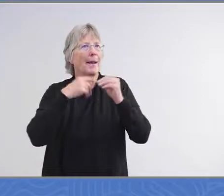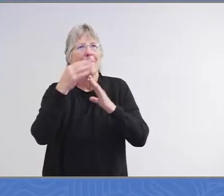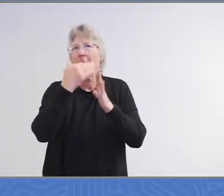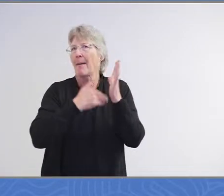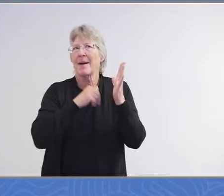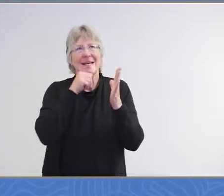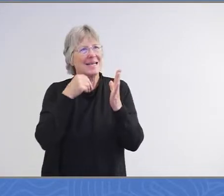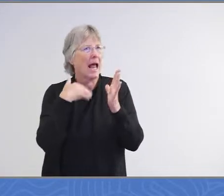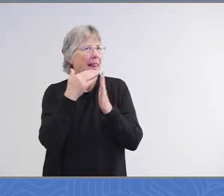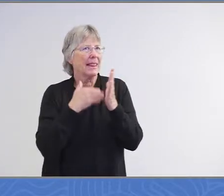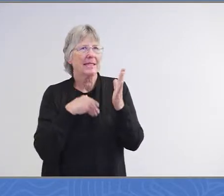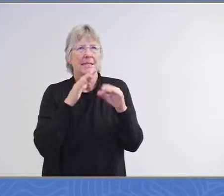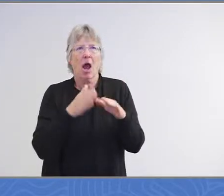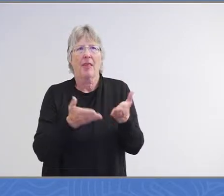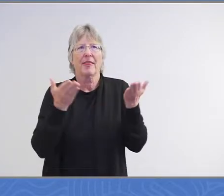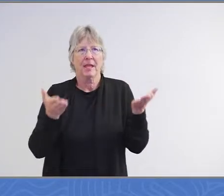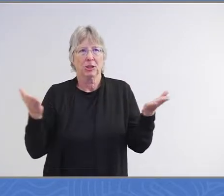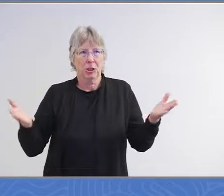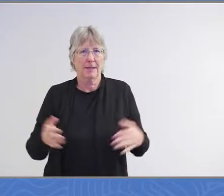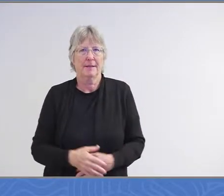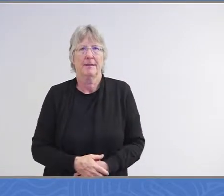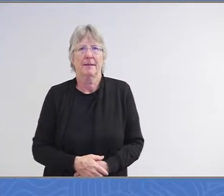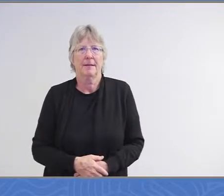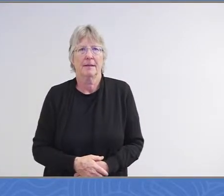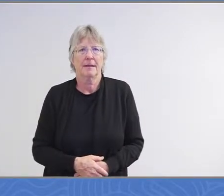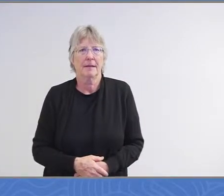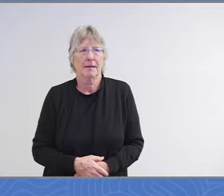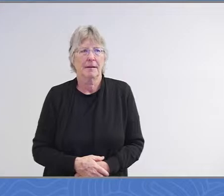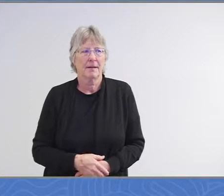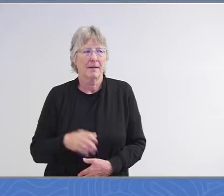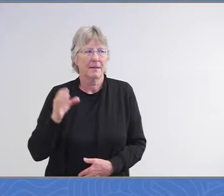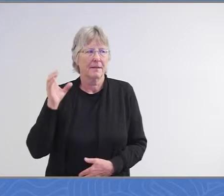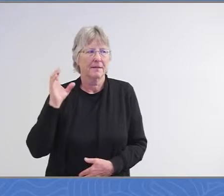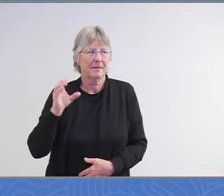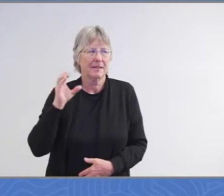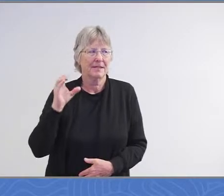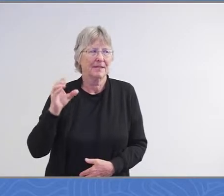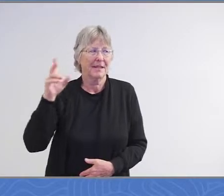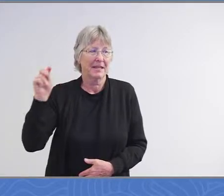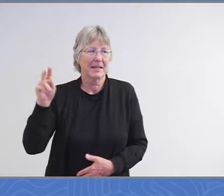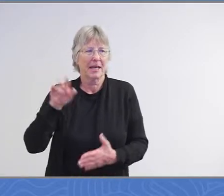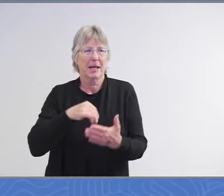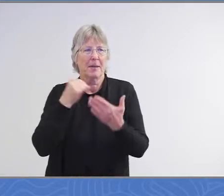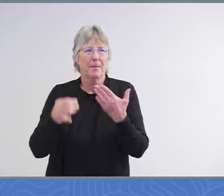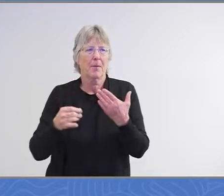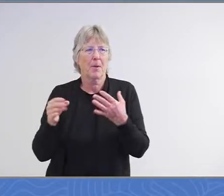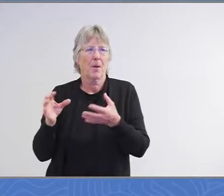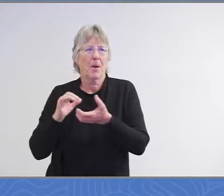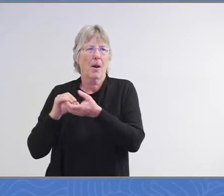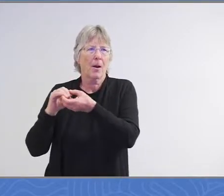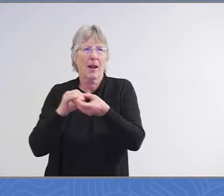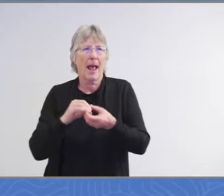on the agenda, the CCT program that is the collaborative Co-Teach program.